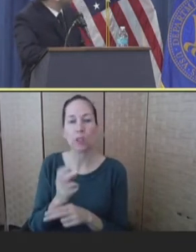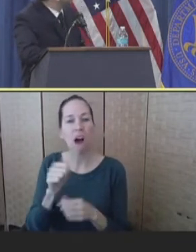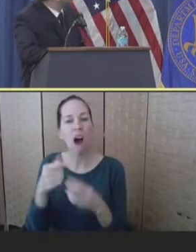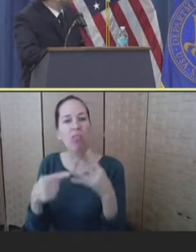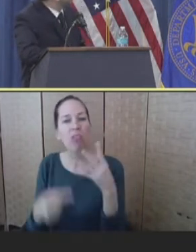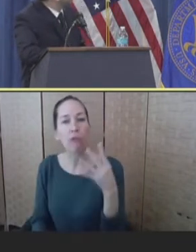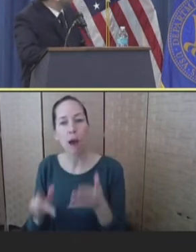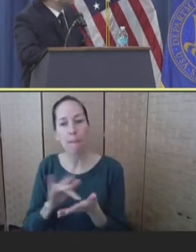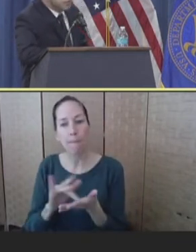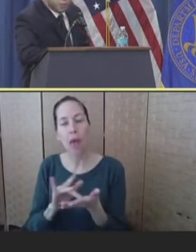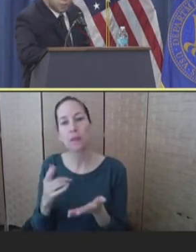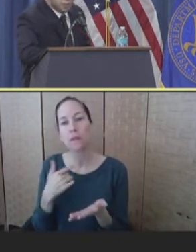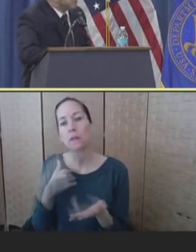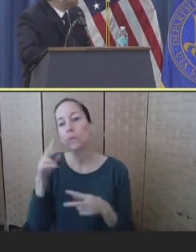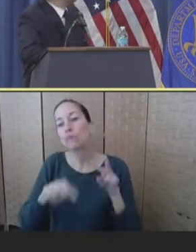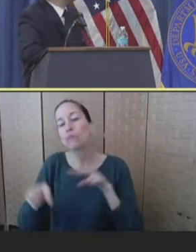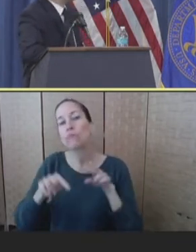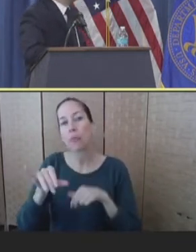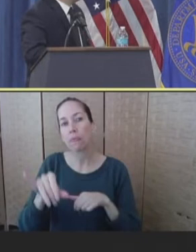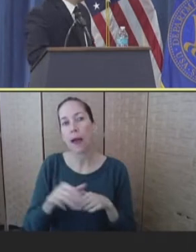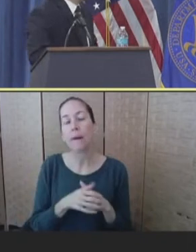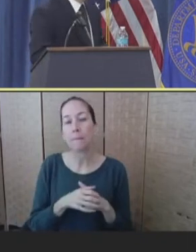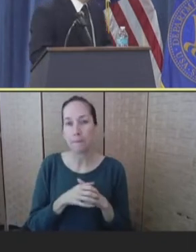So, the results.